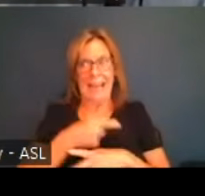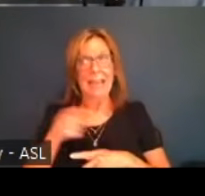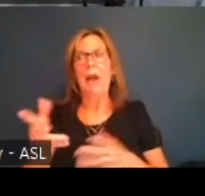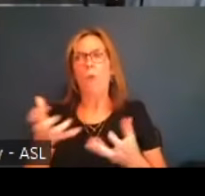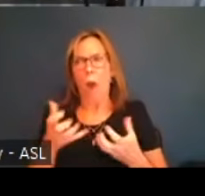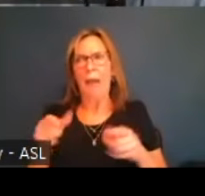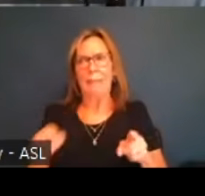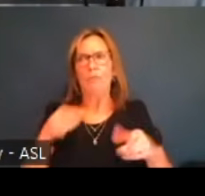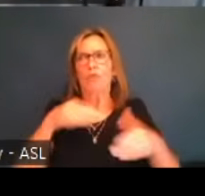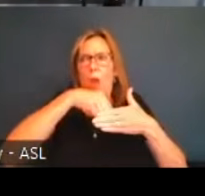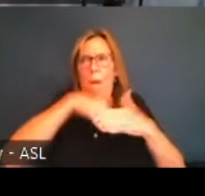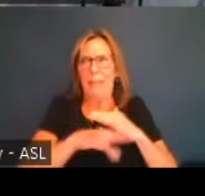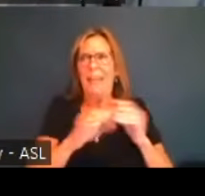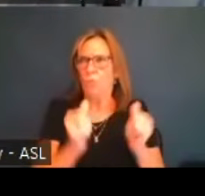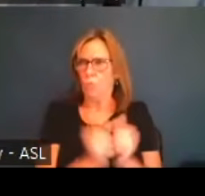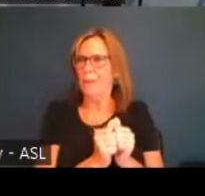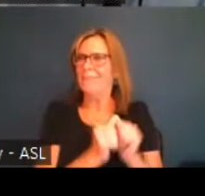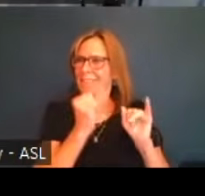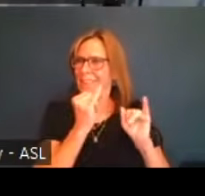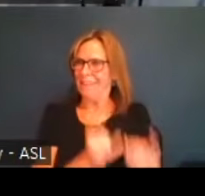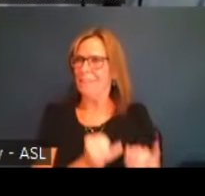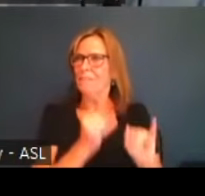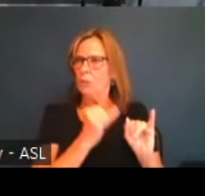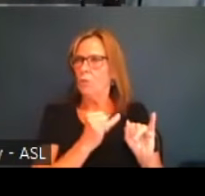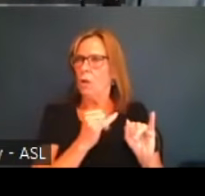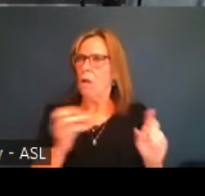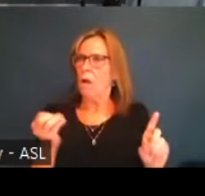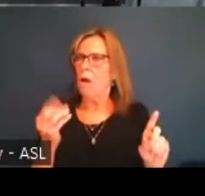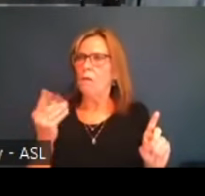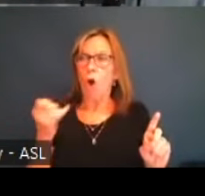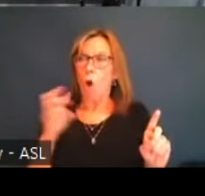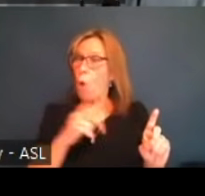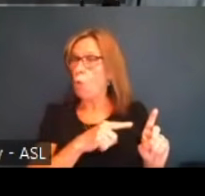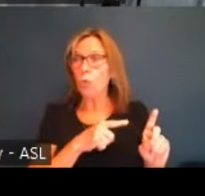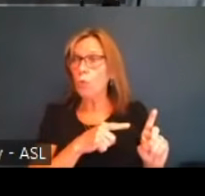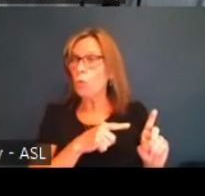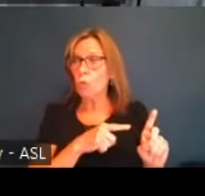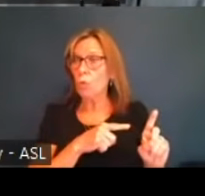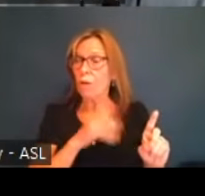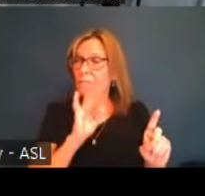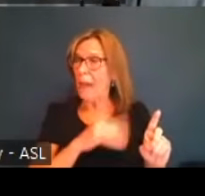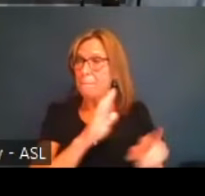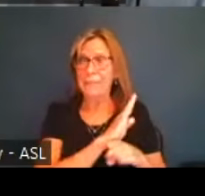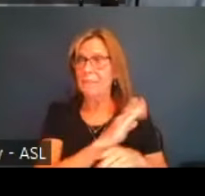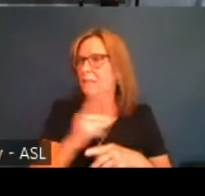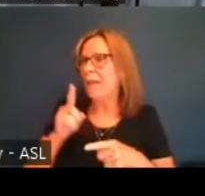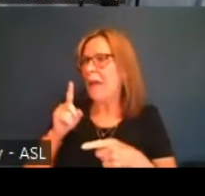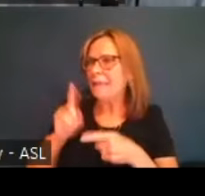don't want you bringing your dog in here for training purposes, They are explicitly covered under the State Human